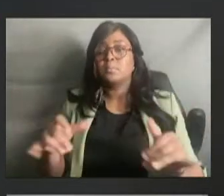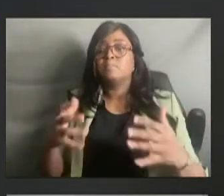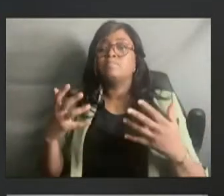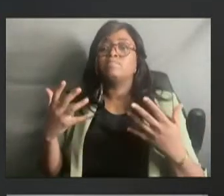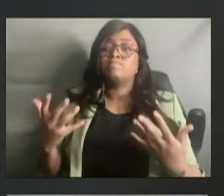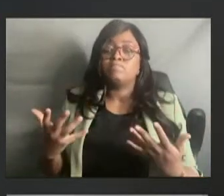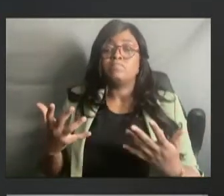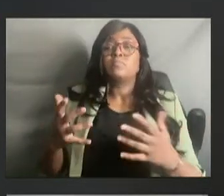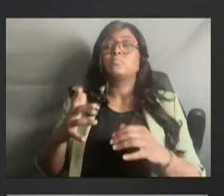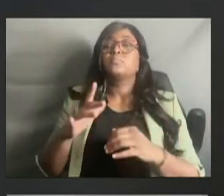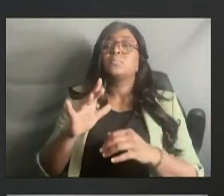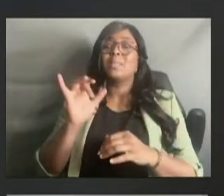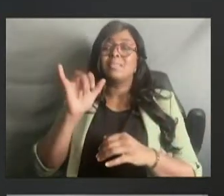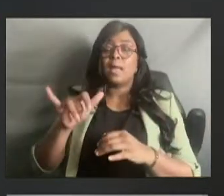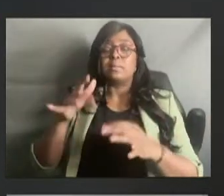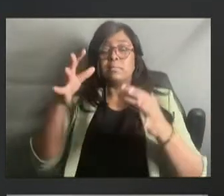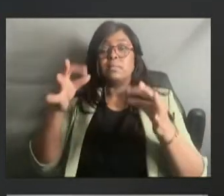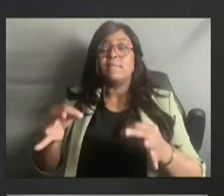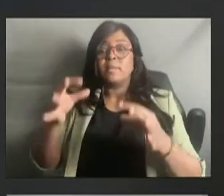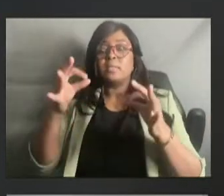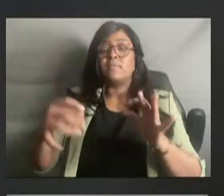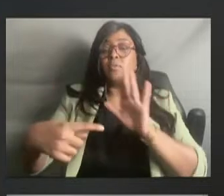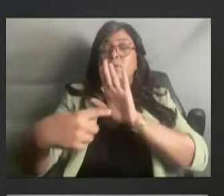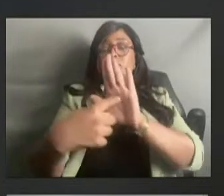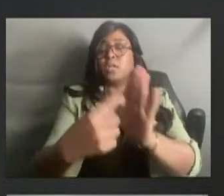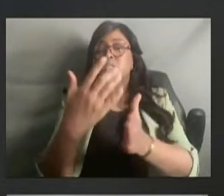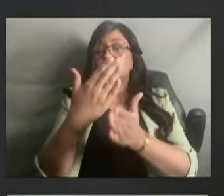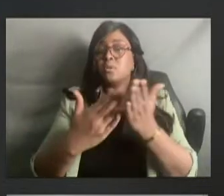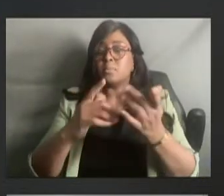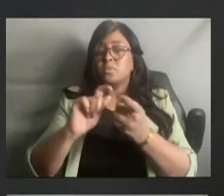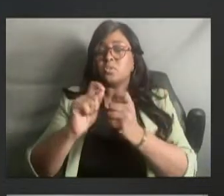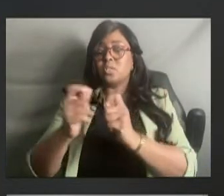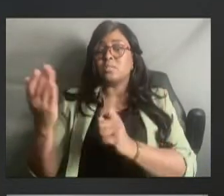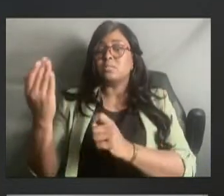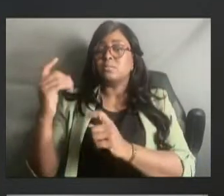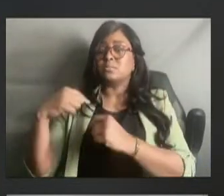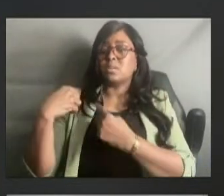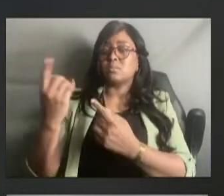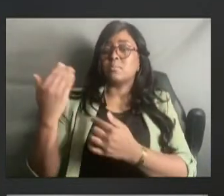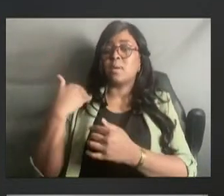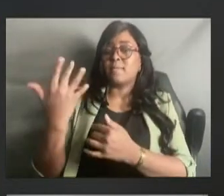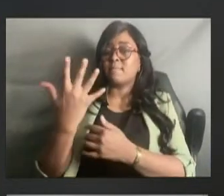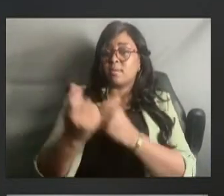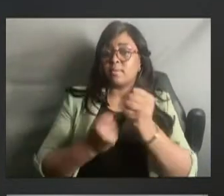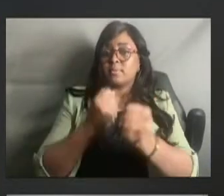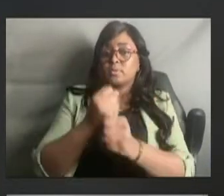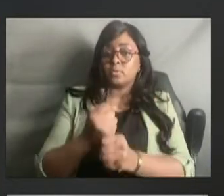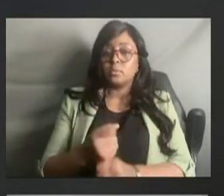we have things in the school system. So this this definitely